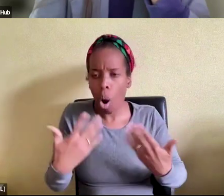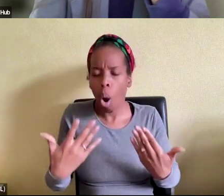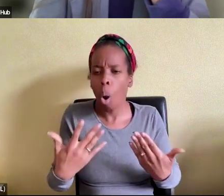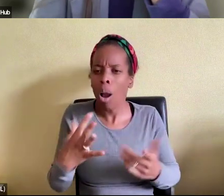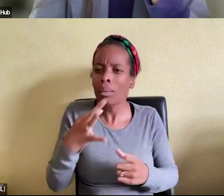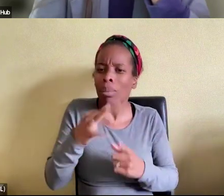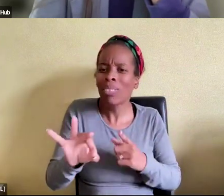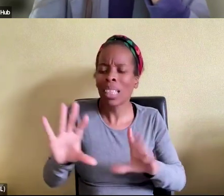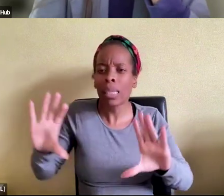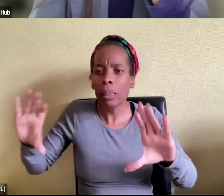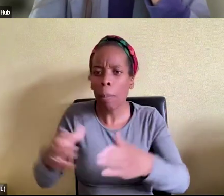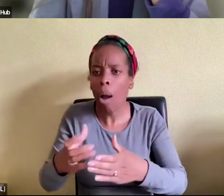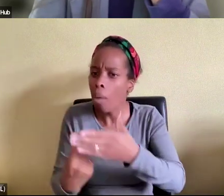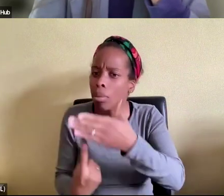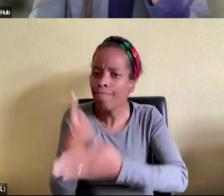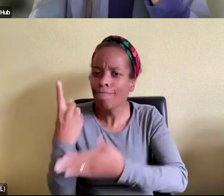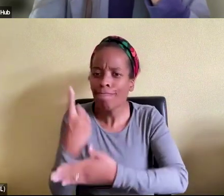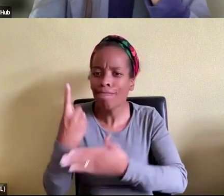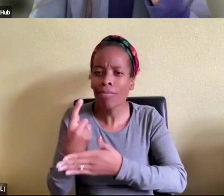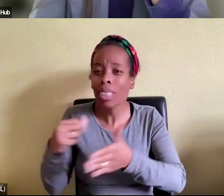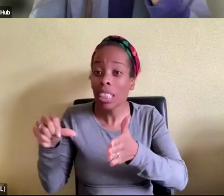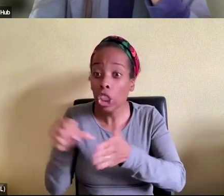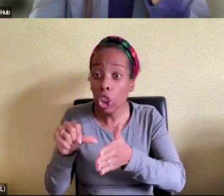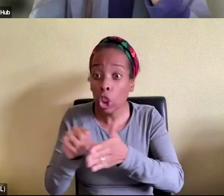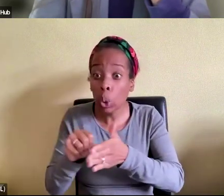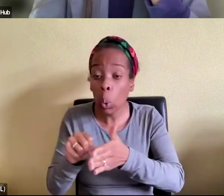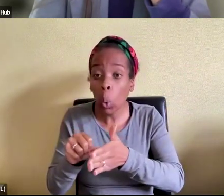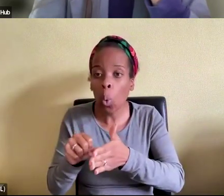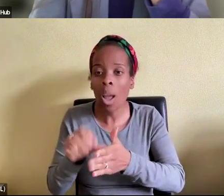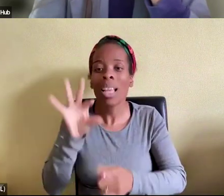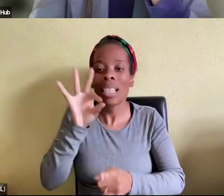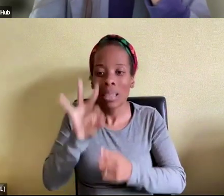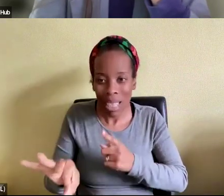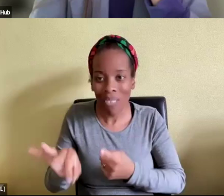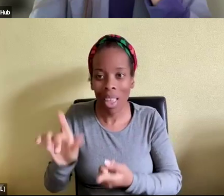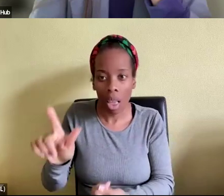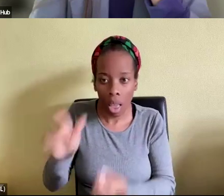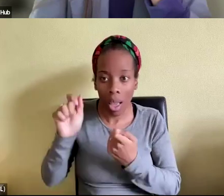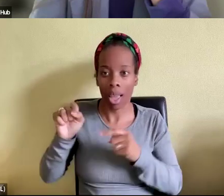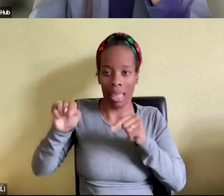that has caused issue narrow it that way. And you can make as many of these as you want.